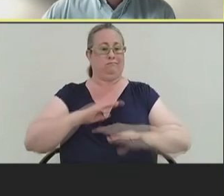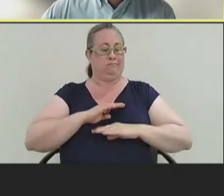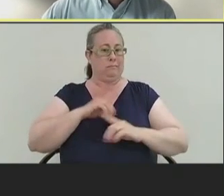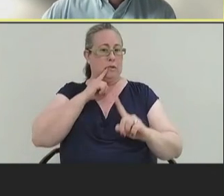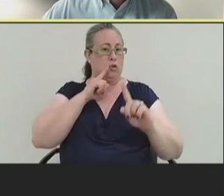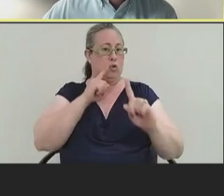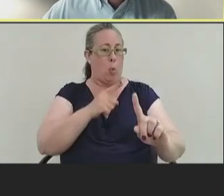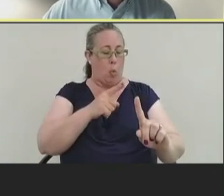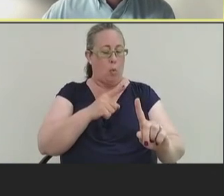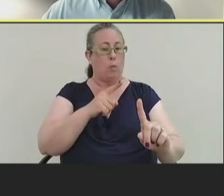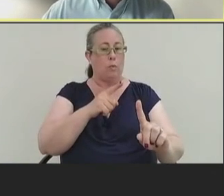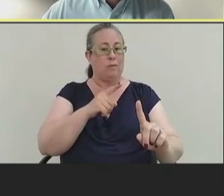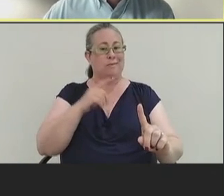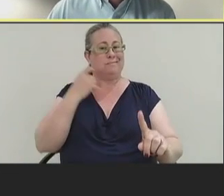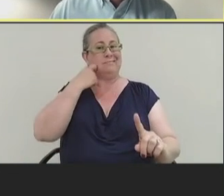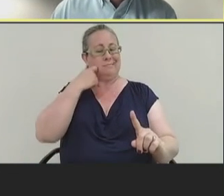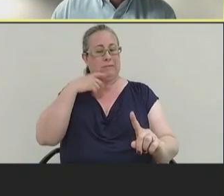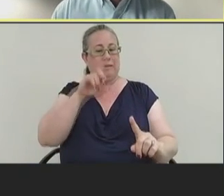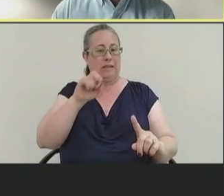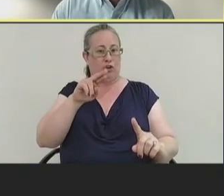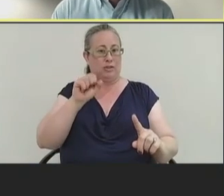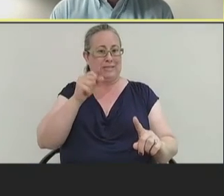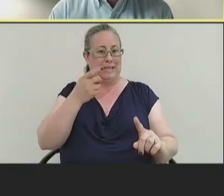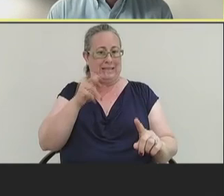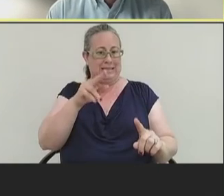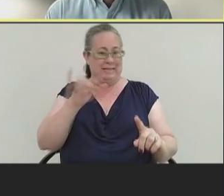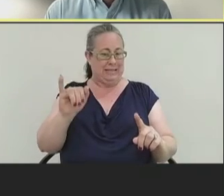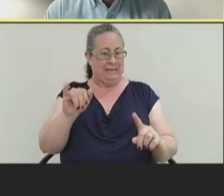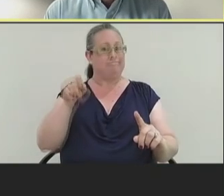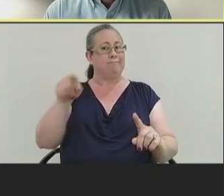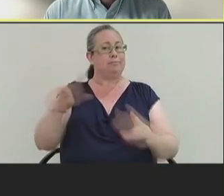Dr. Oshansky mentioned earlier in terms of faster response. But all the while,